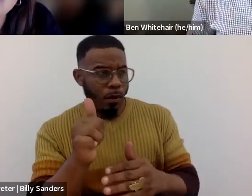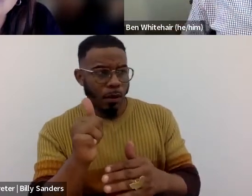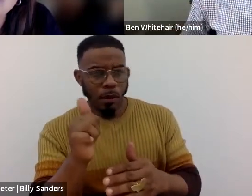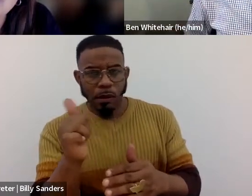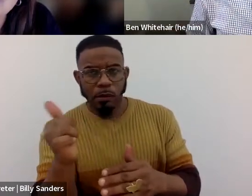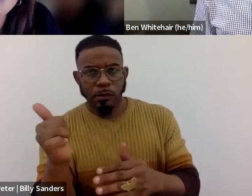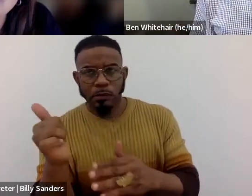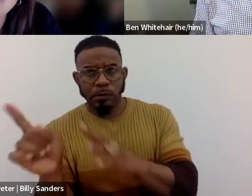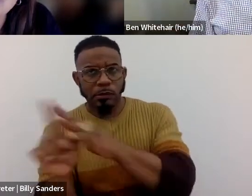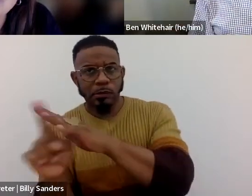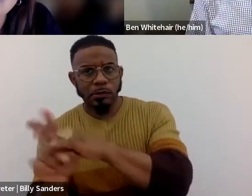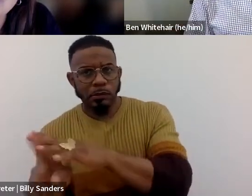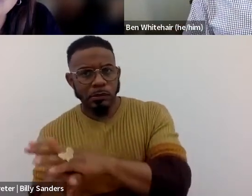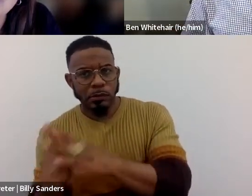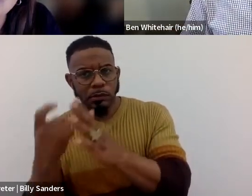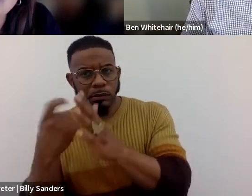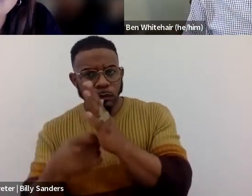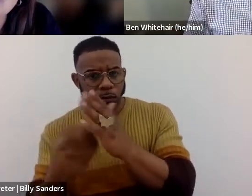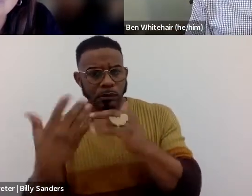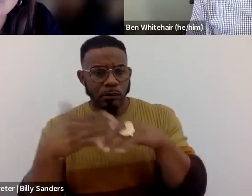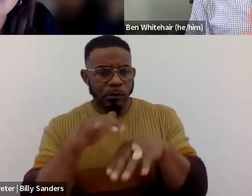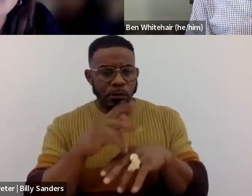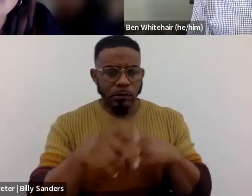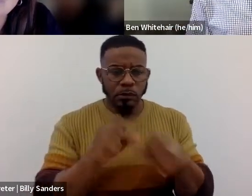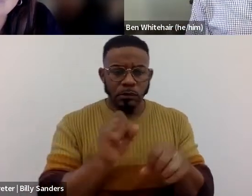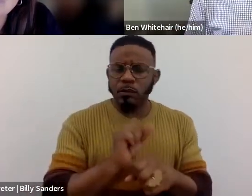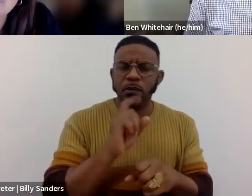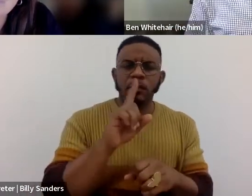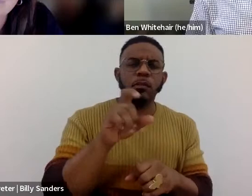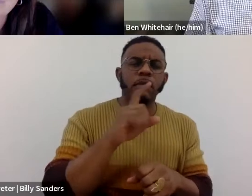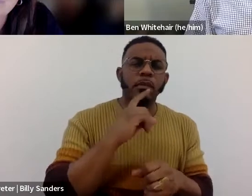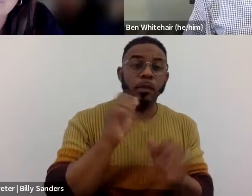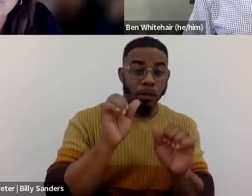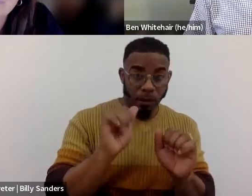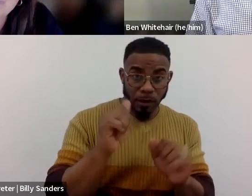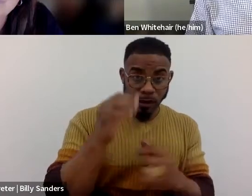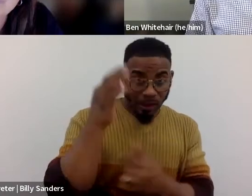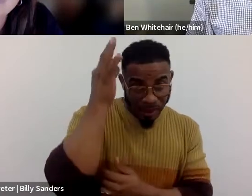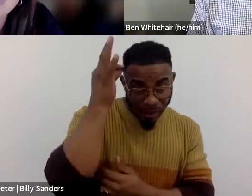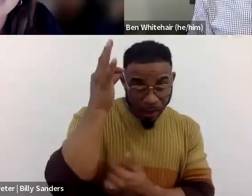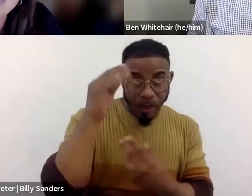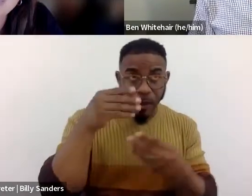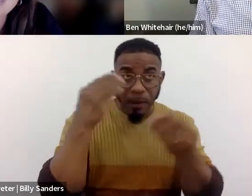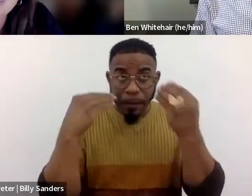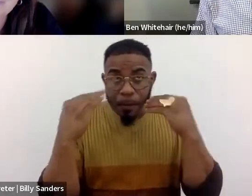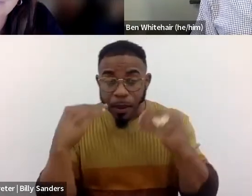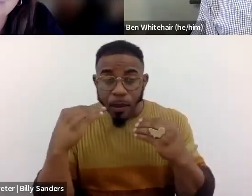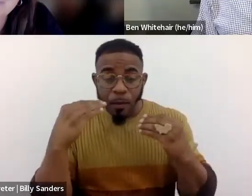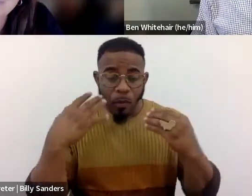that can come into play in this type of work, the question is, can hair, makeup, or wardrobe allowances